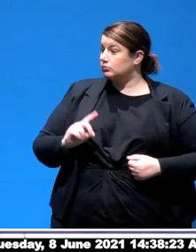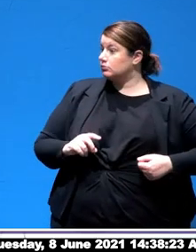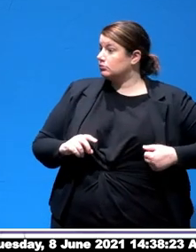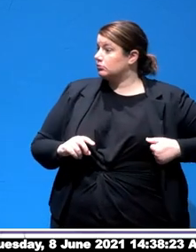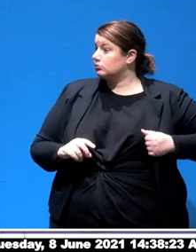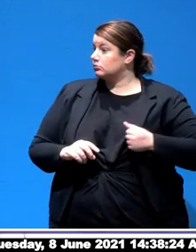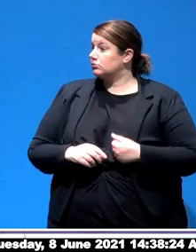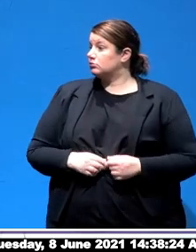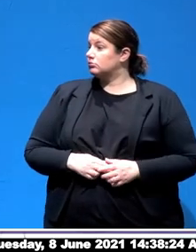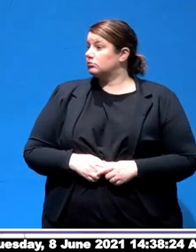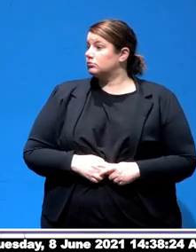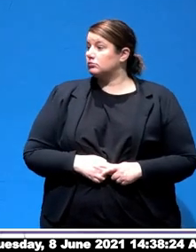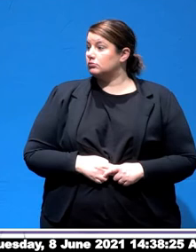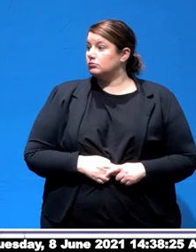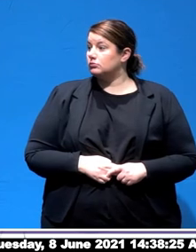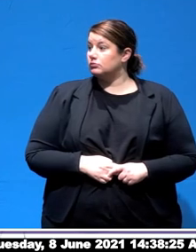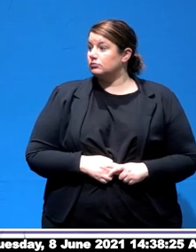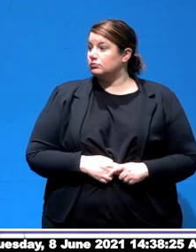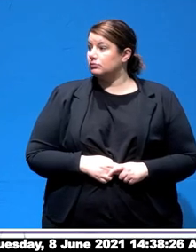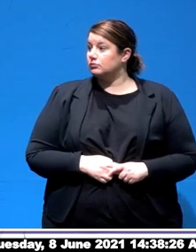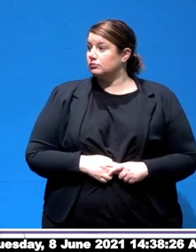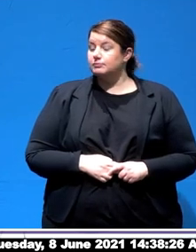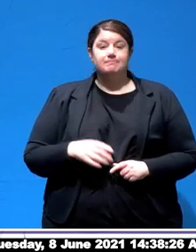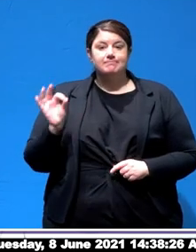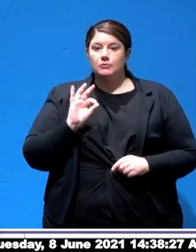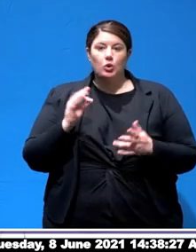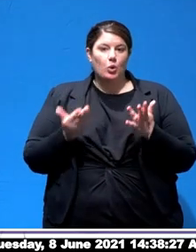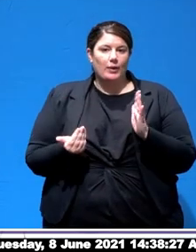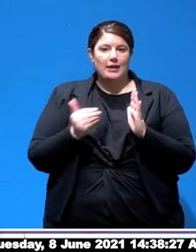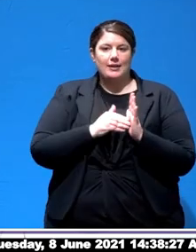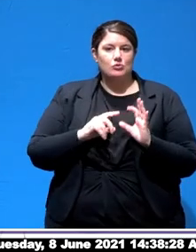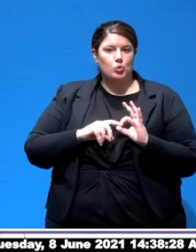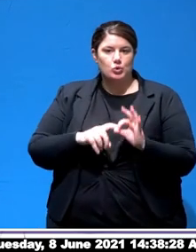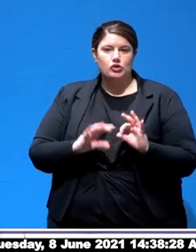Do you know? I can assist there. No. Thank you.